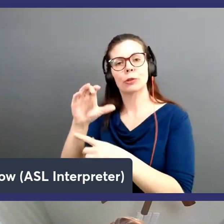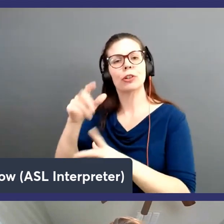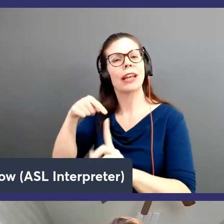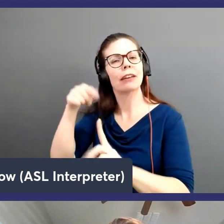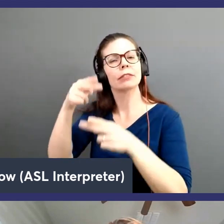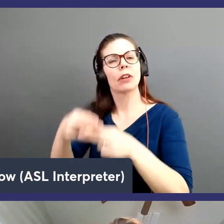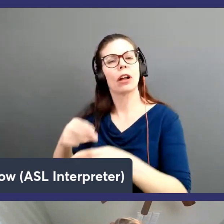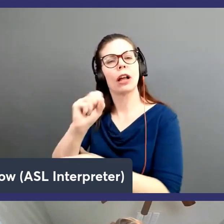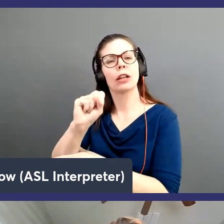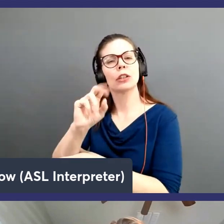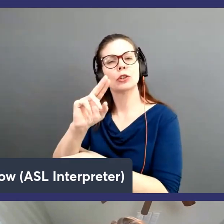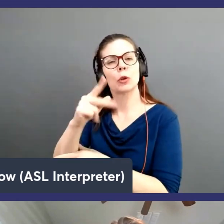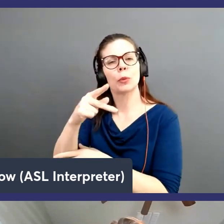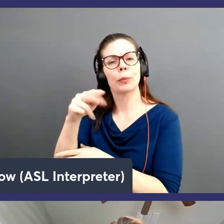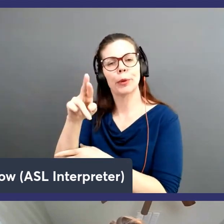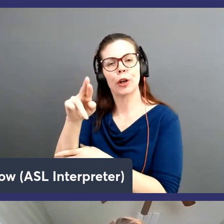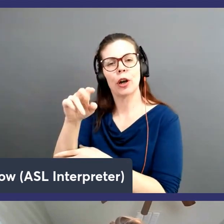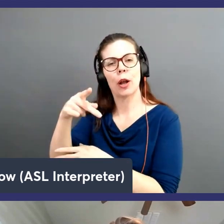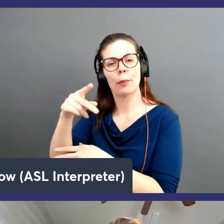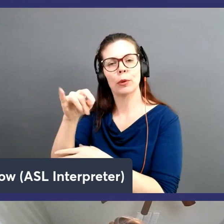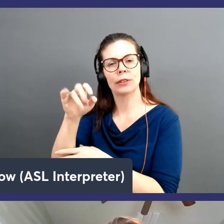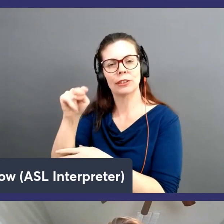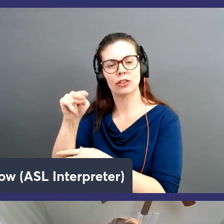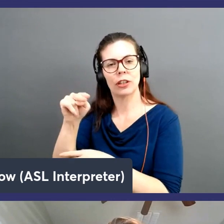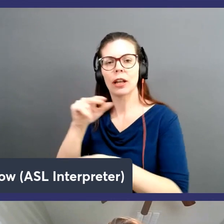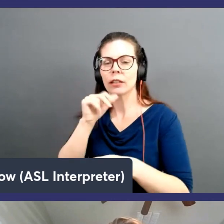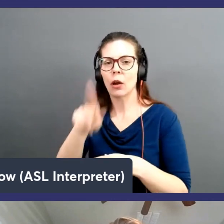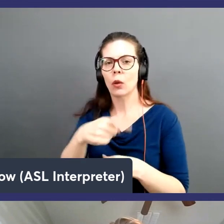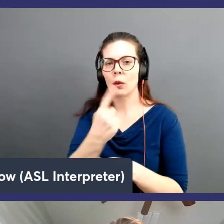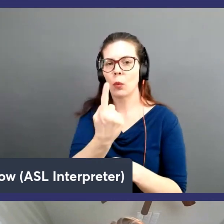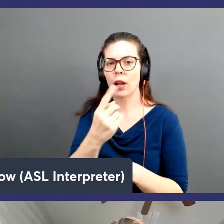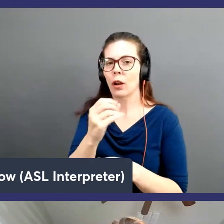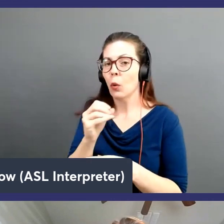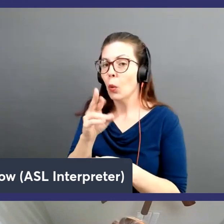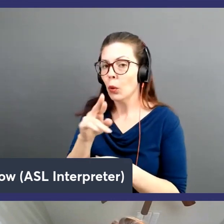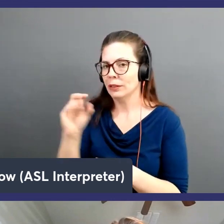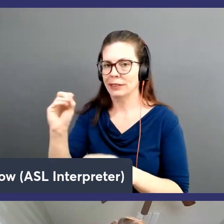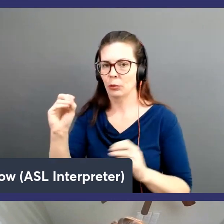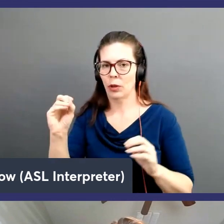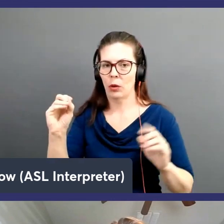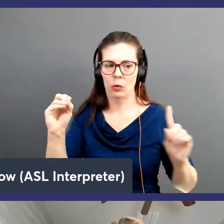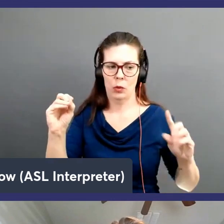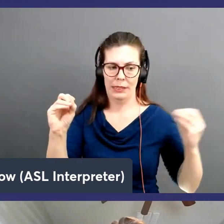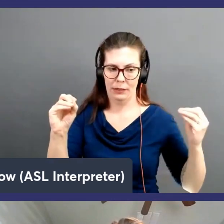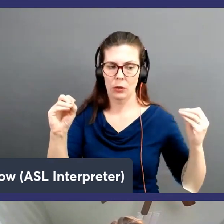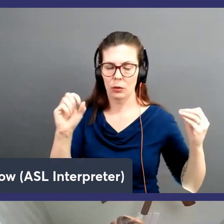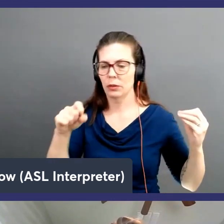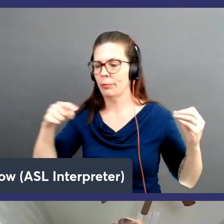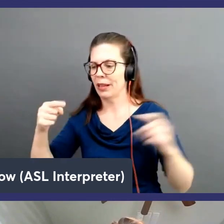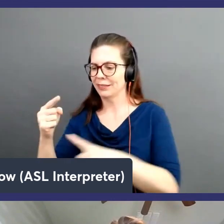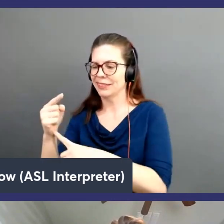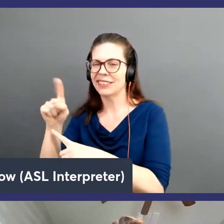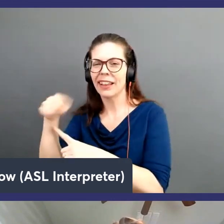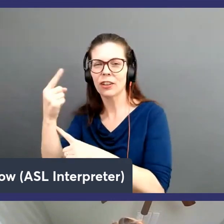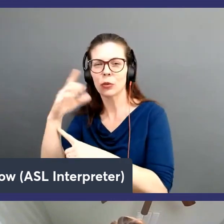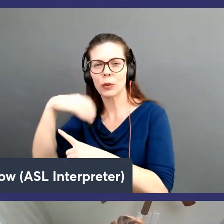of not just 1 or 0, but also, essentially this weird state that's both at the same time,